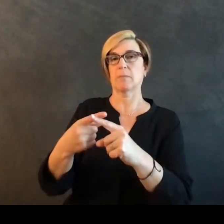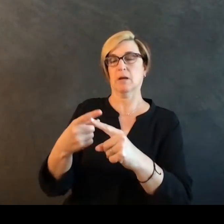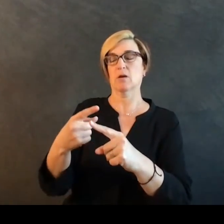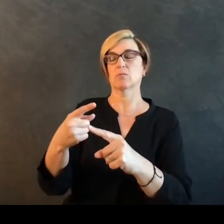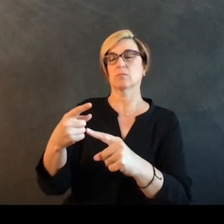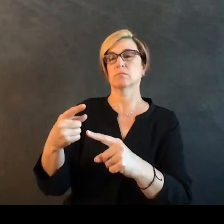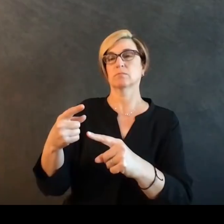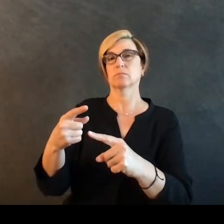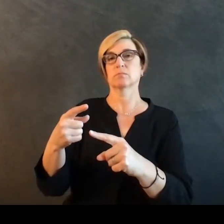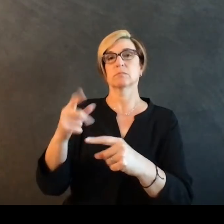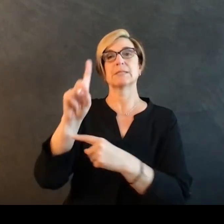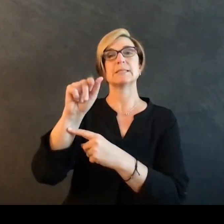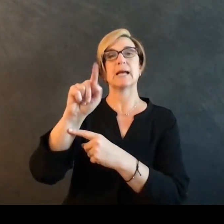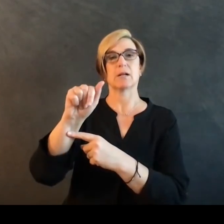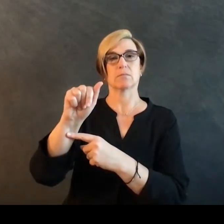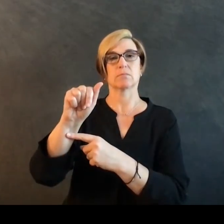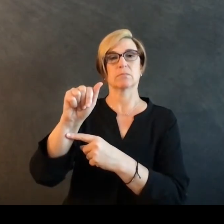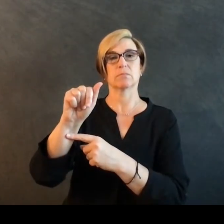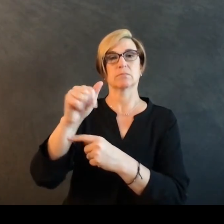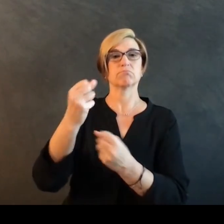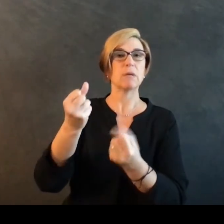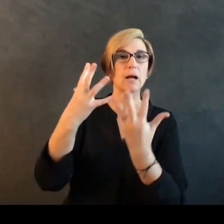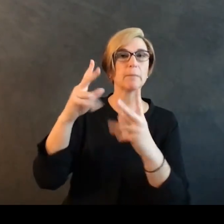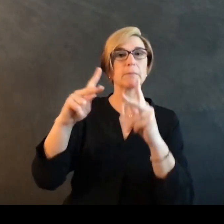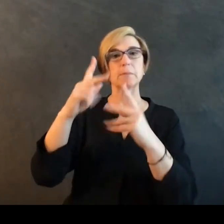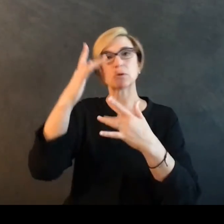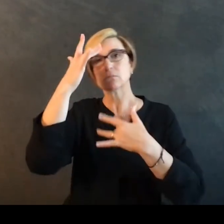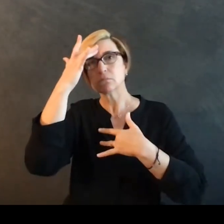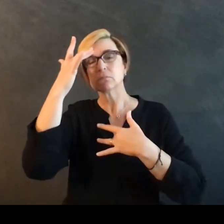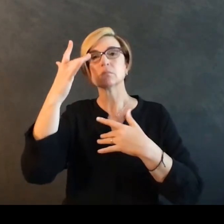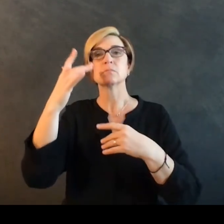data each and every day we're looking county by county state by state